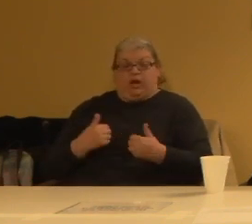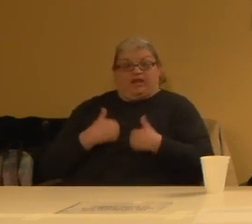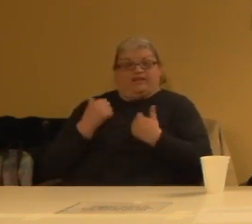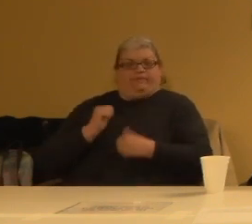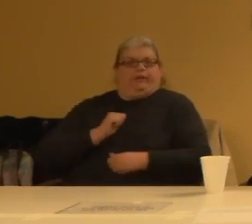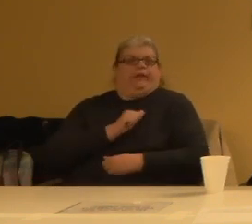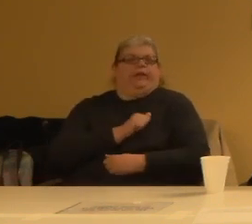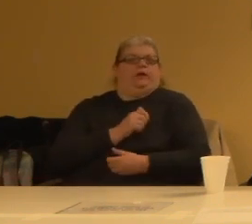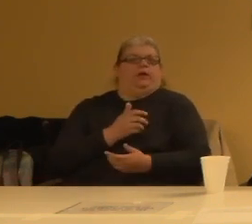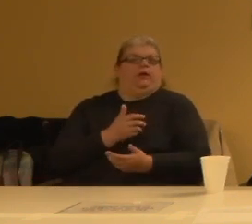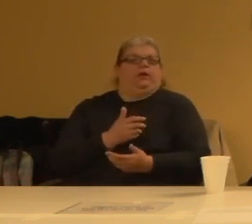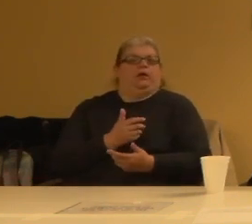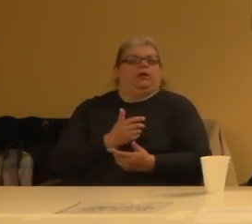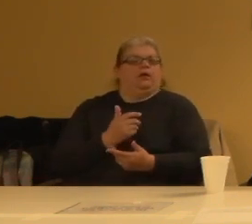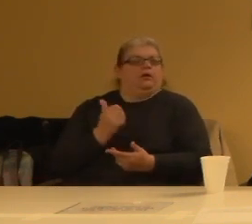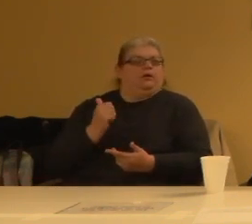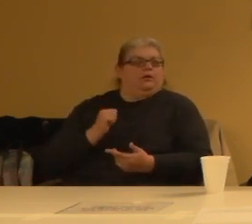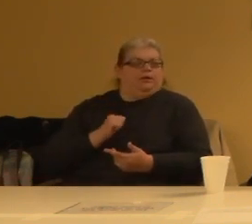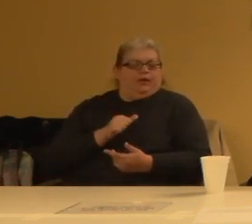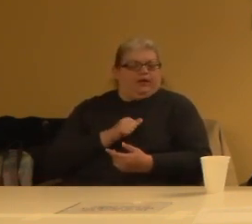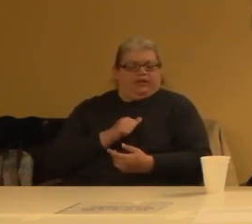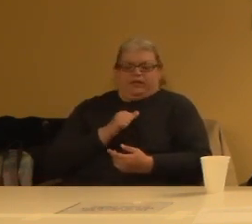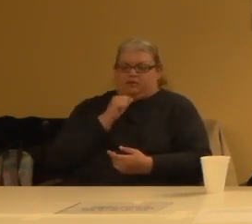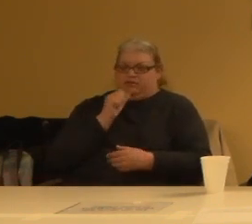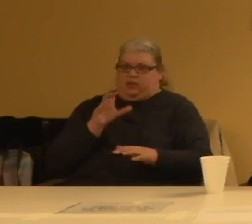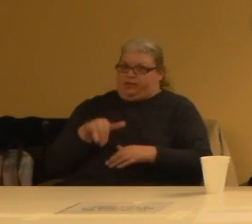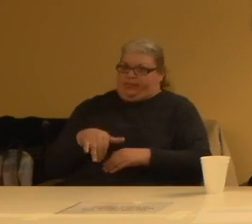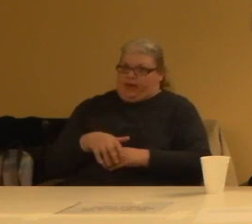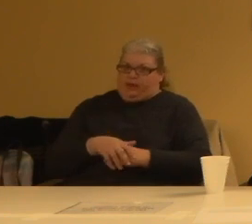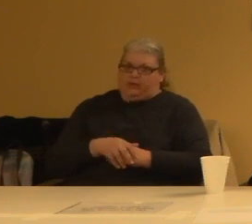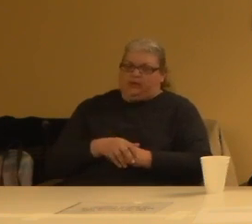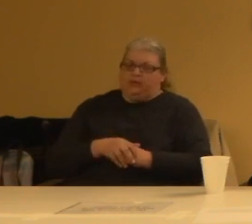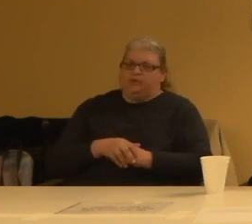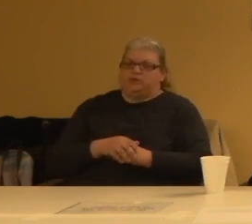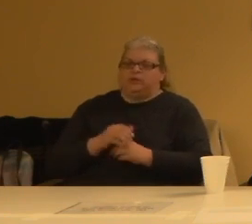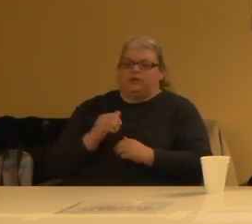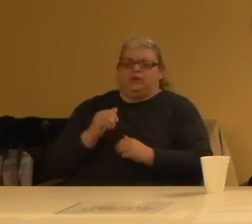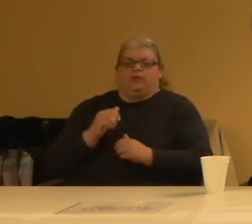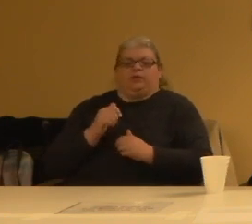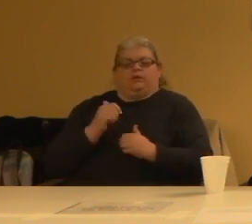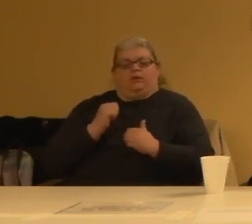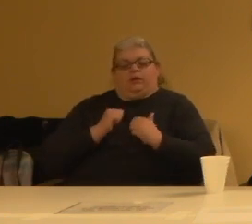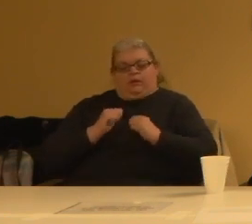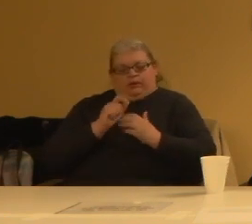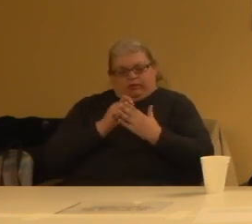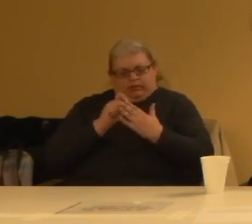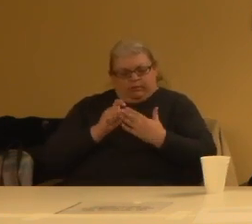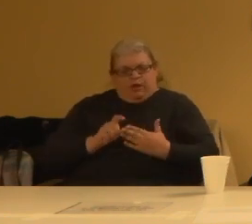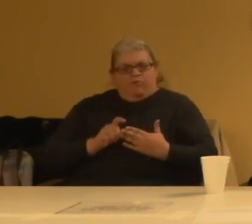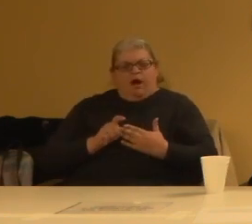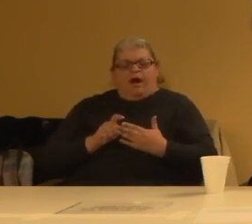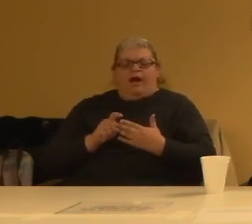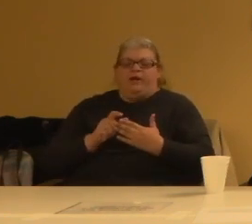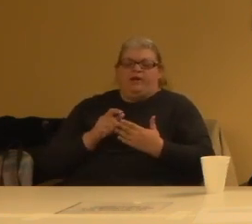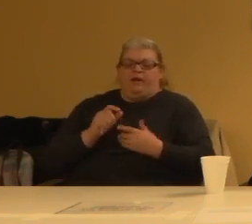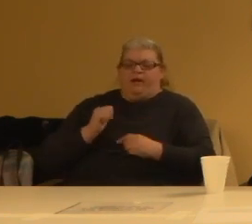like Atlanta actually hasn't done that with its playwrights. Like the playwrights would come out of Atlanta who write for TV, I'm thinking about Topher Payne,